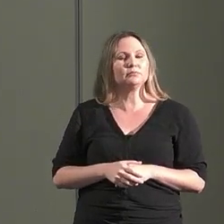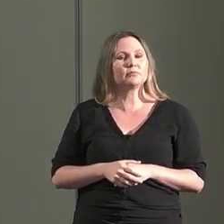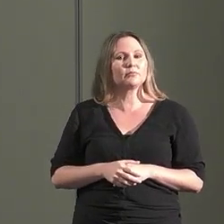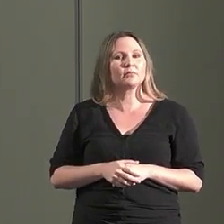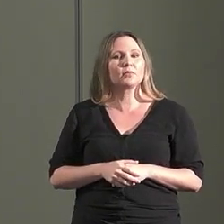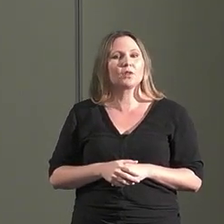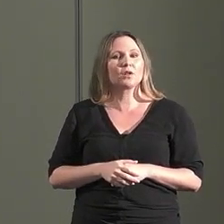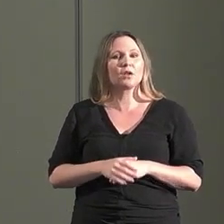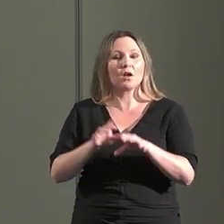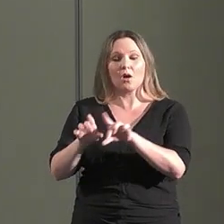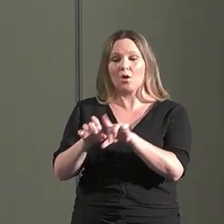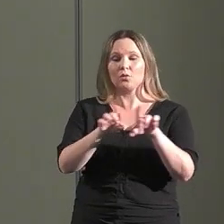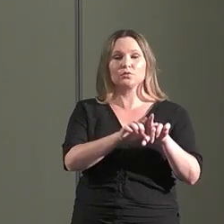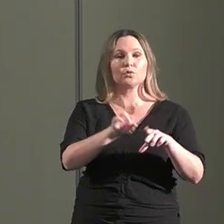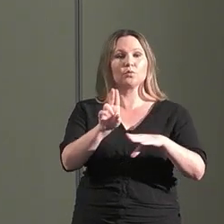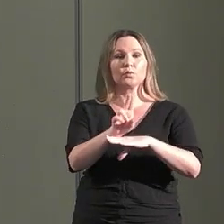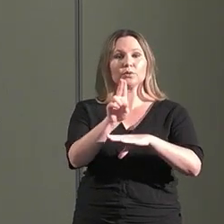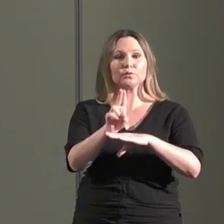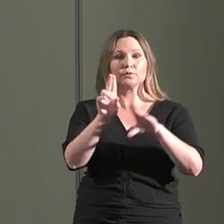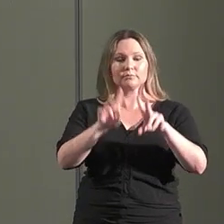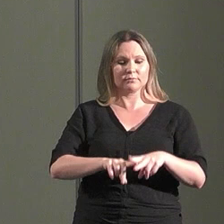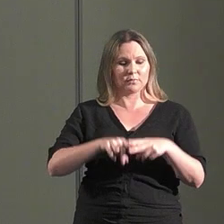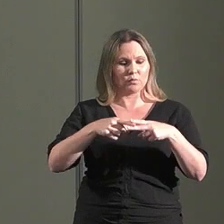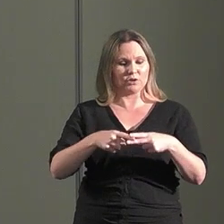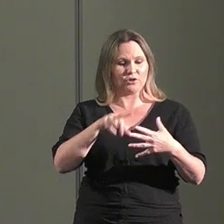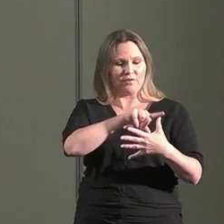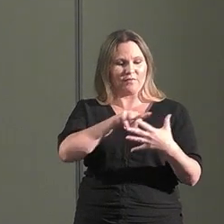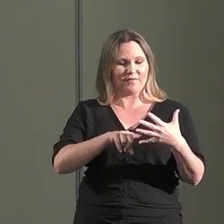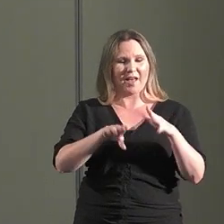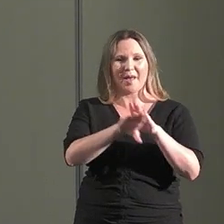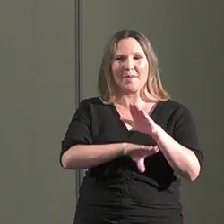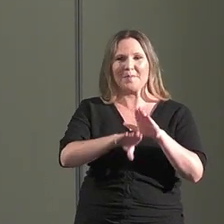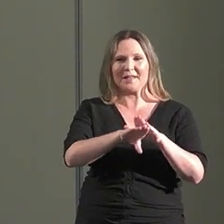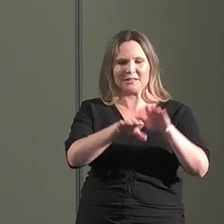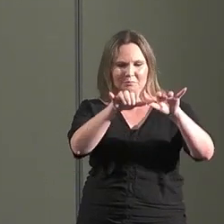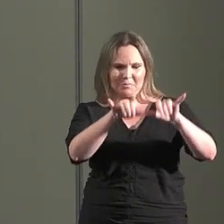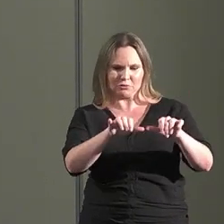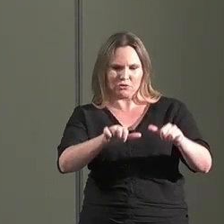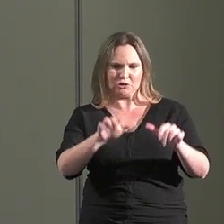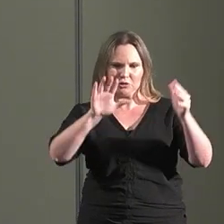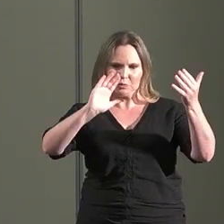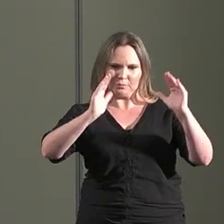And we also used the original five basic measures too to compare over time.